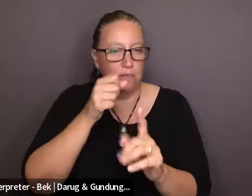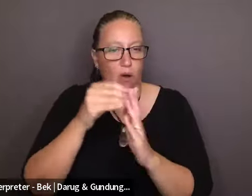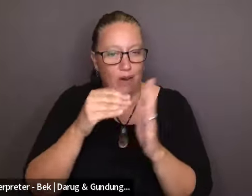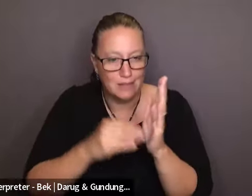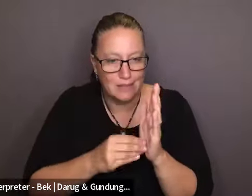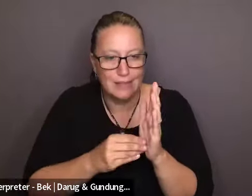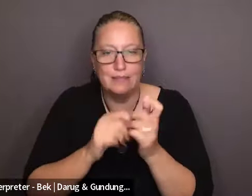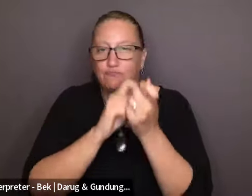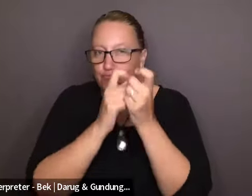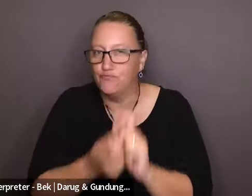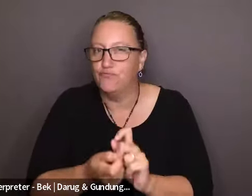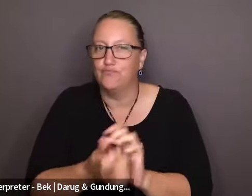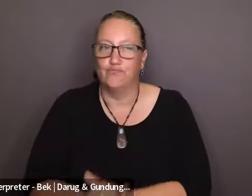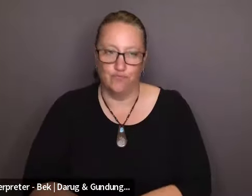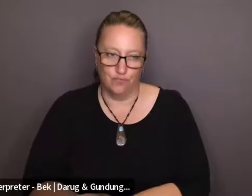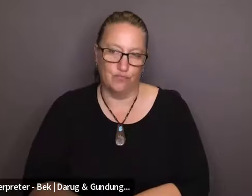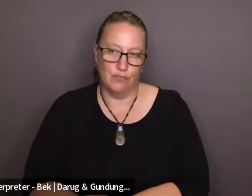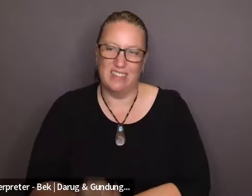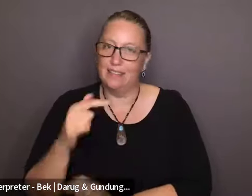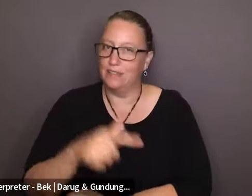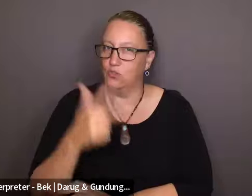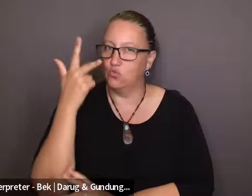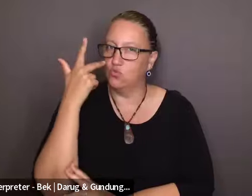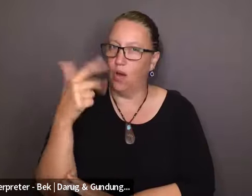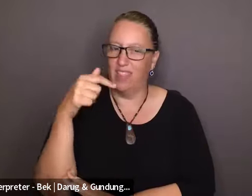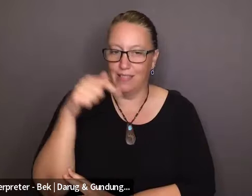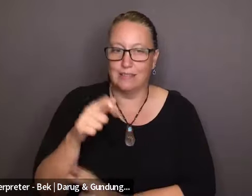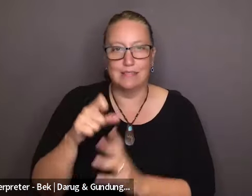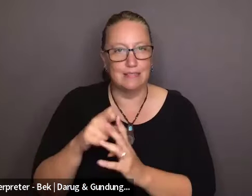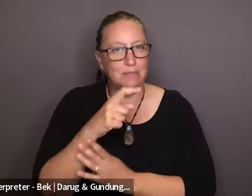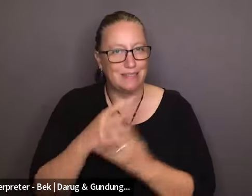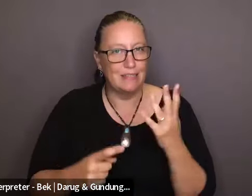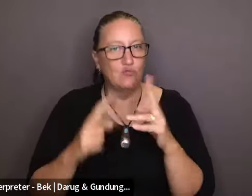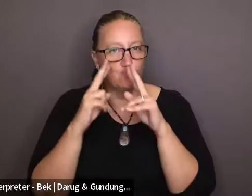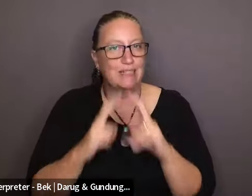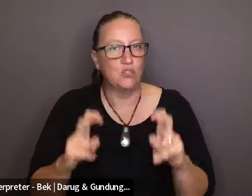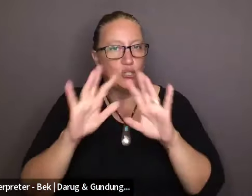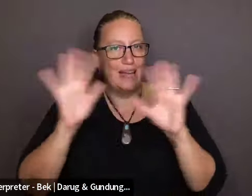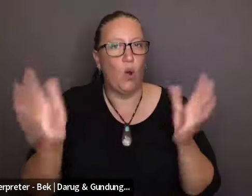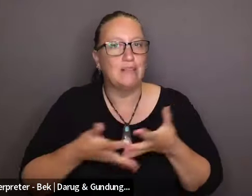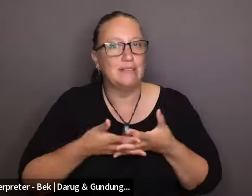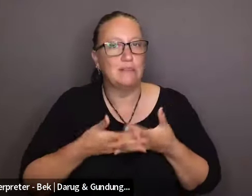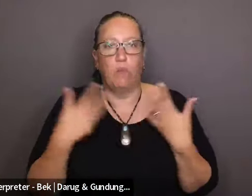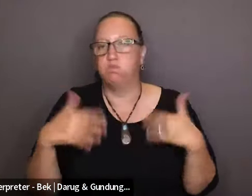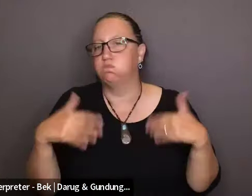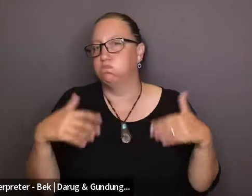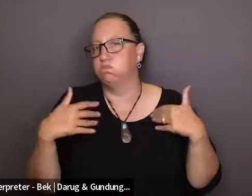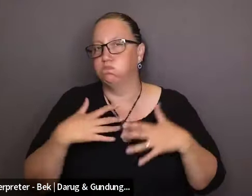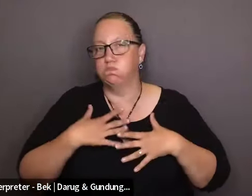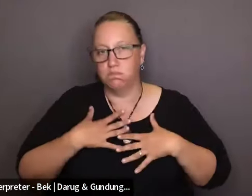, impact and how research genuinely shifts policy and practice. That tells us something really important,